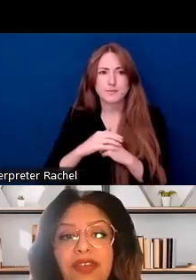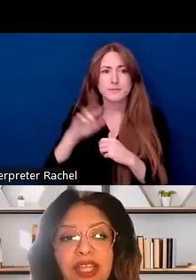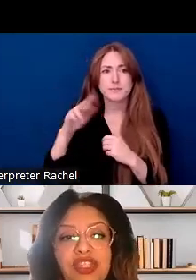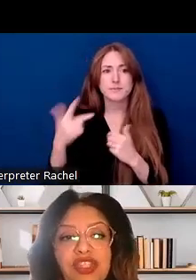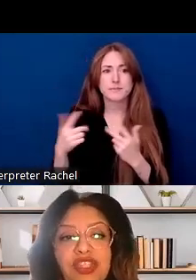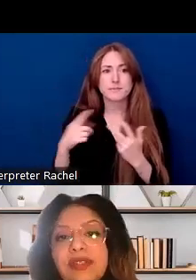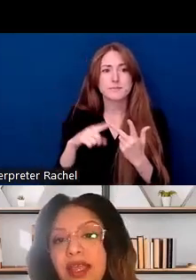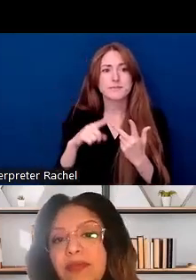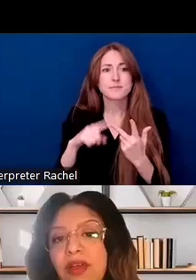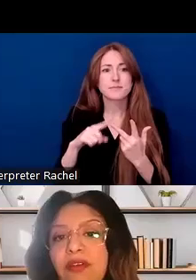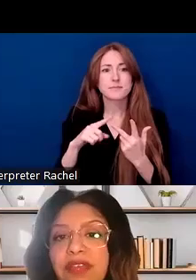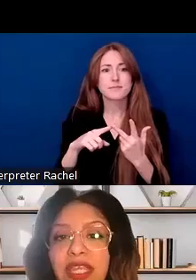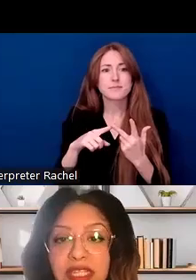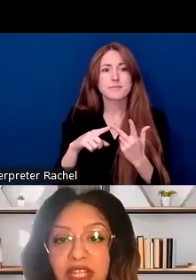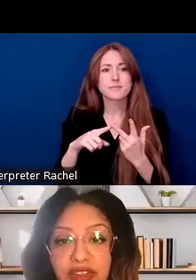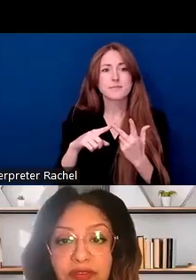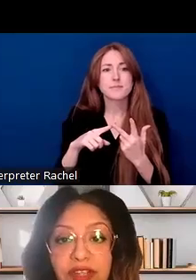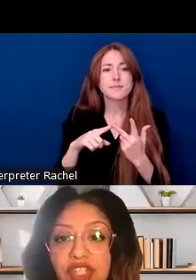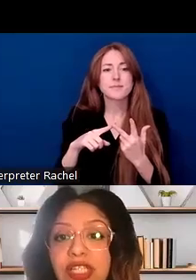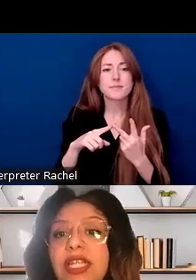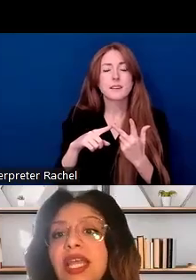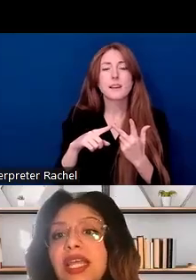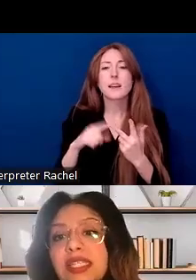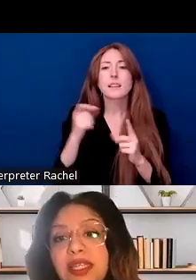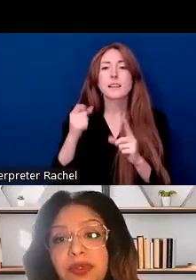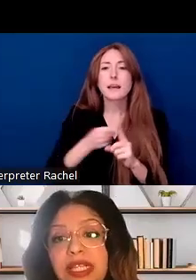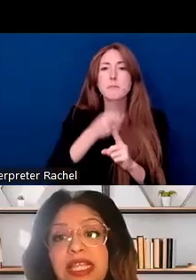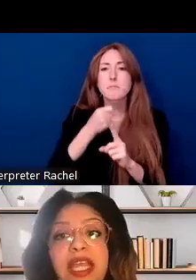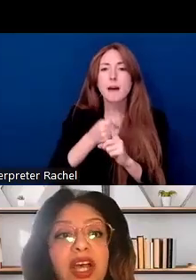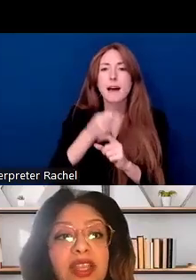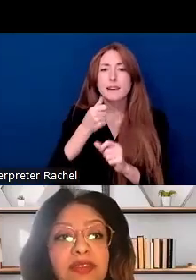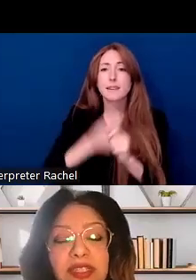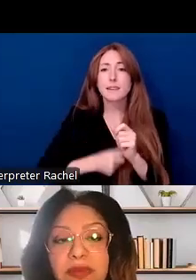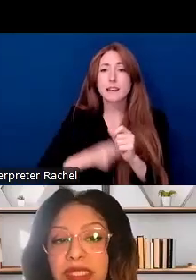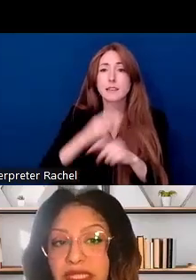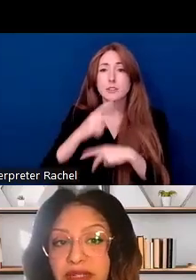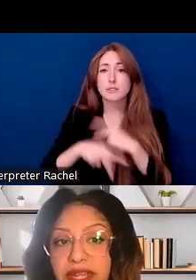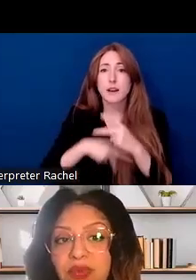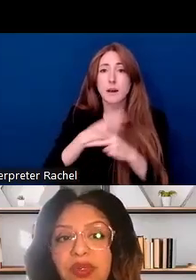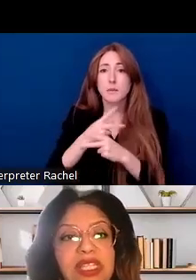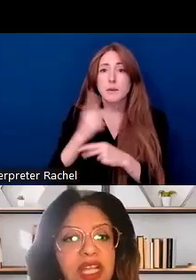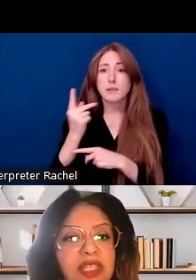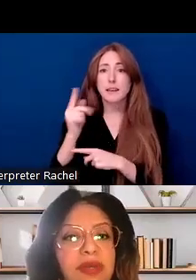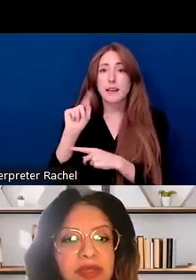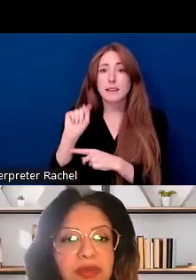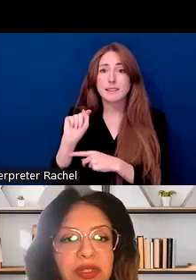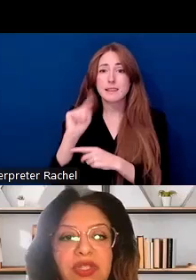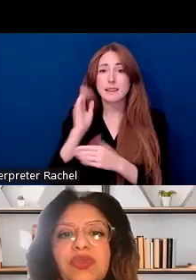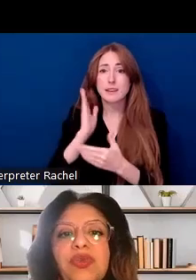each type of KT intervention separately on the visibility rate was not possible due to the